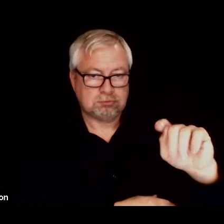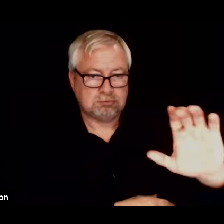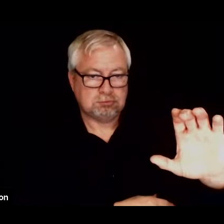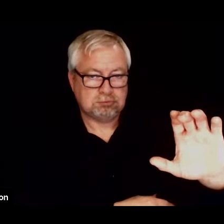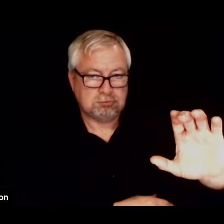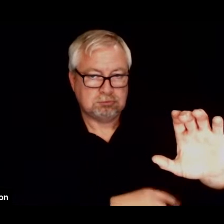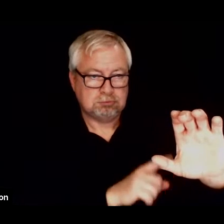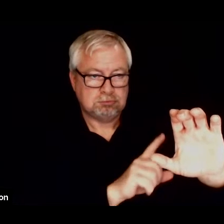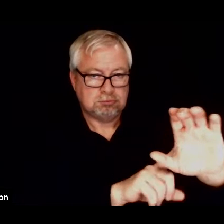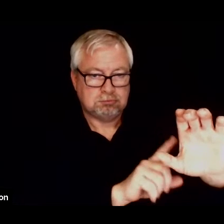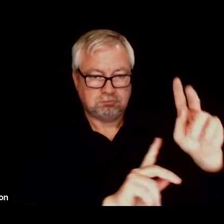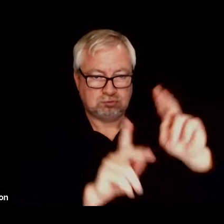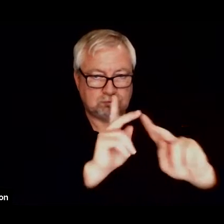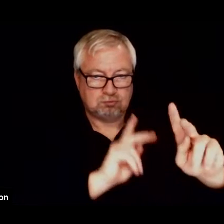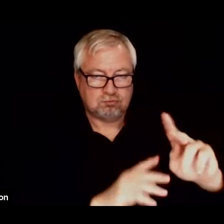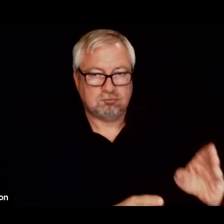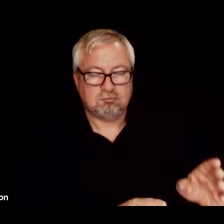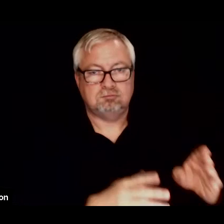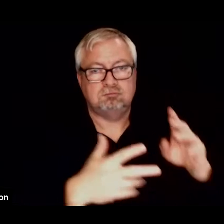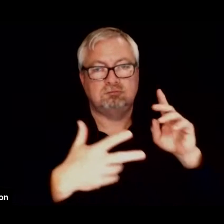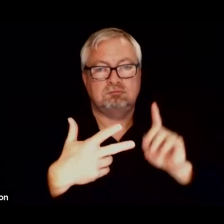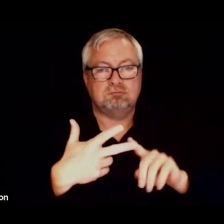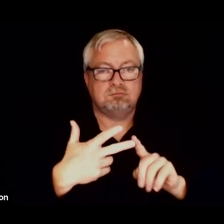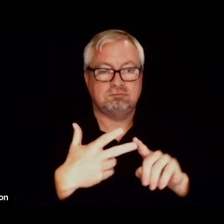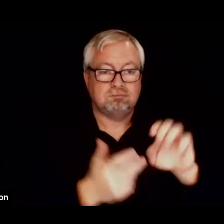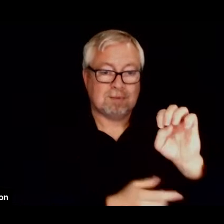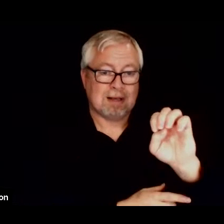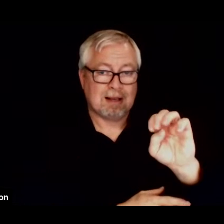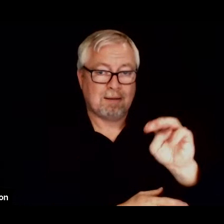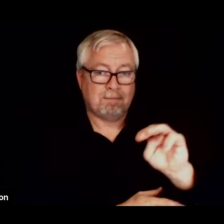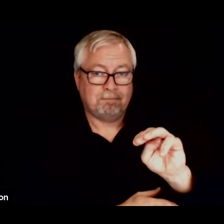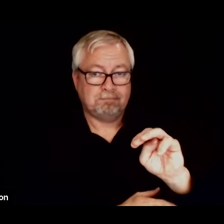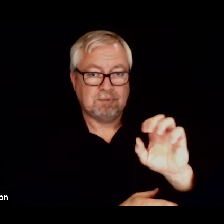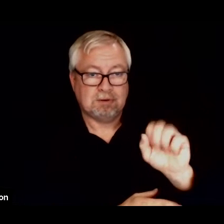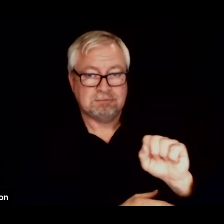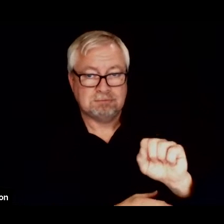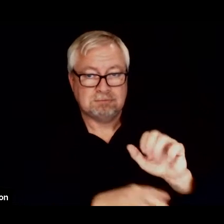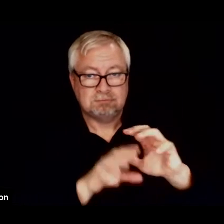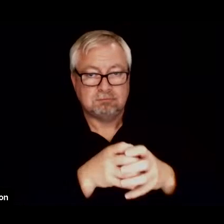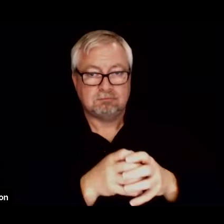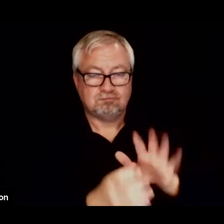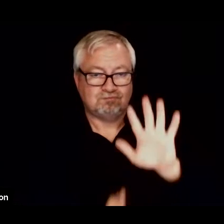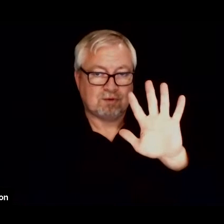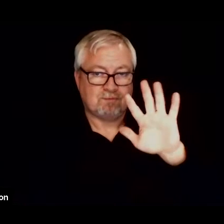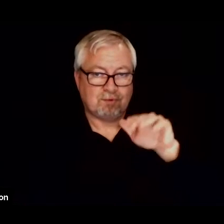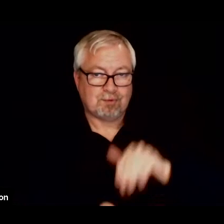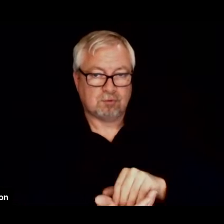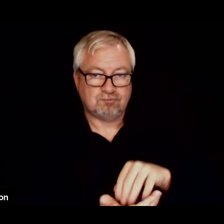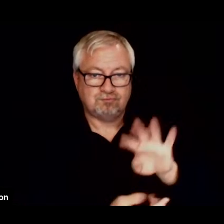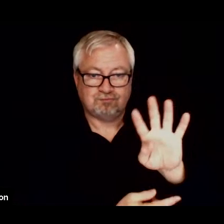is um five thousand four hundred so if we look at total staff of the highest